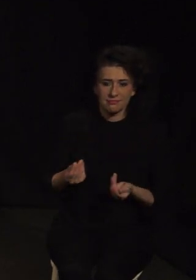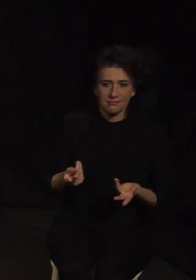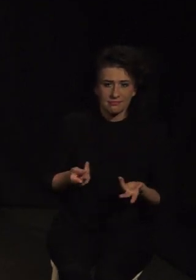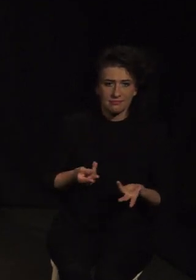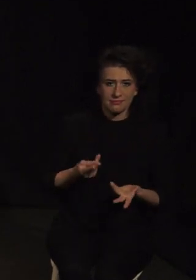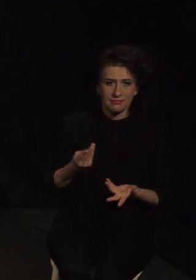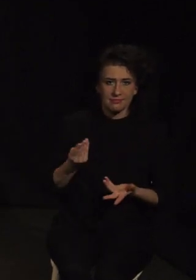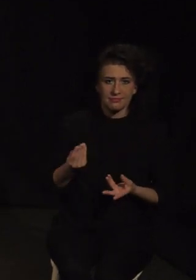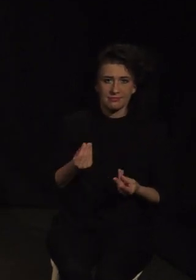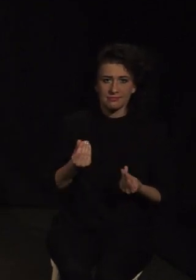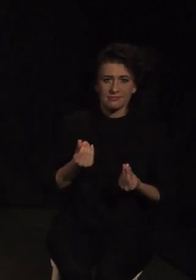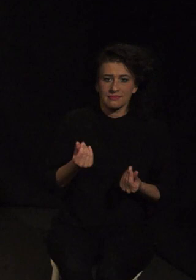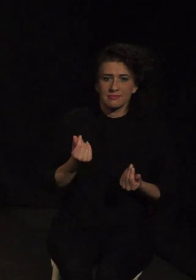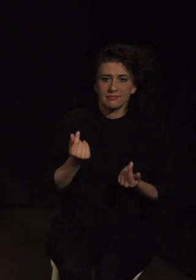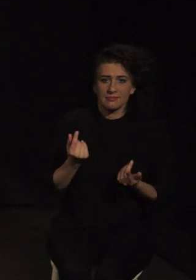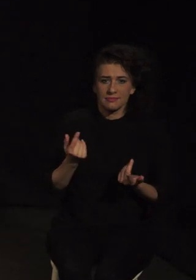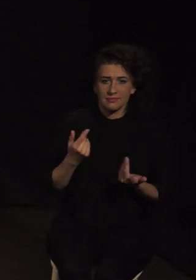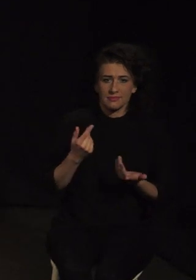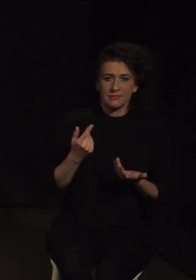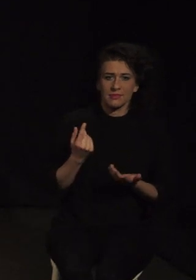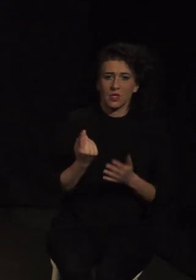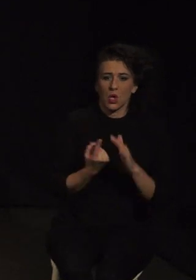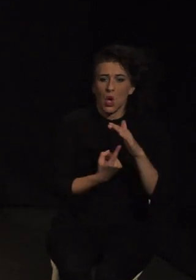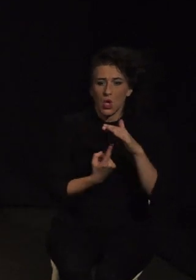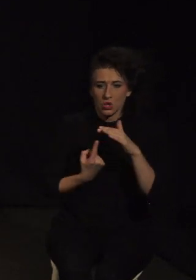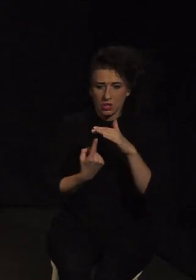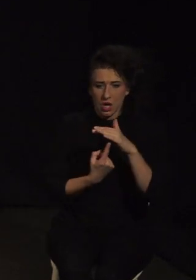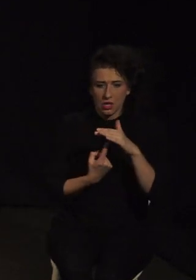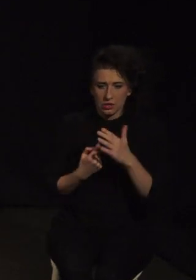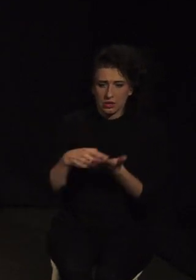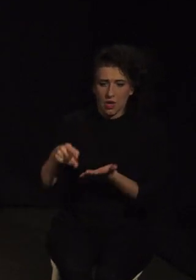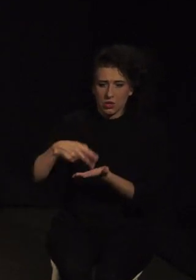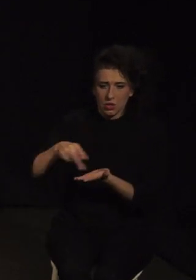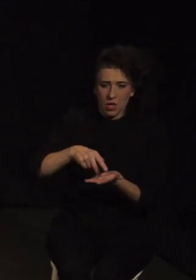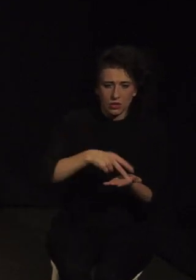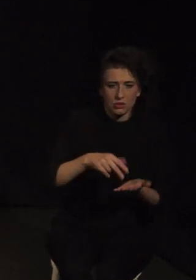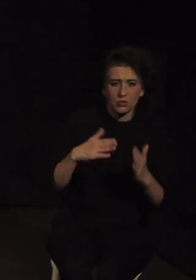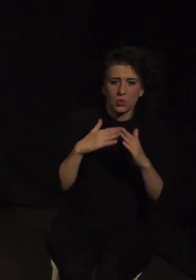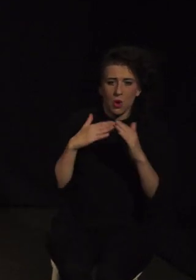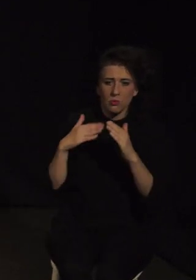As if you were walking in your own house, watching your own...